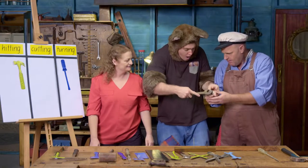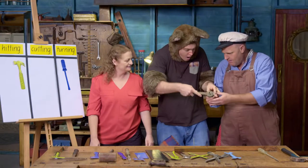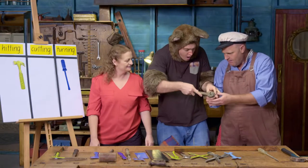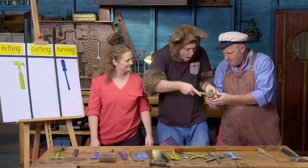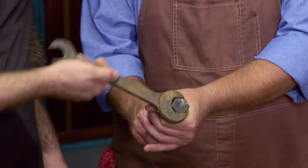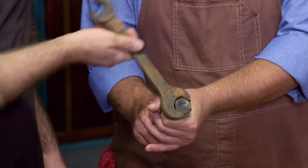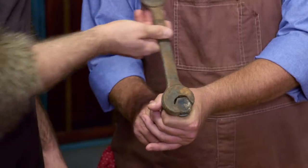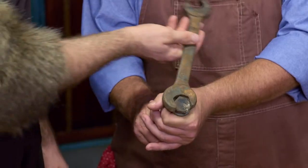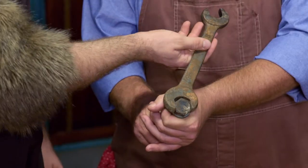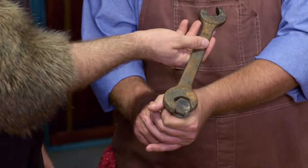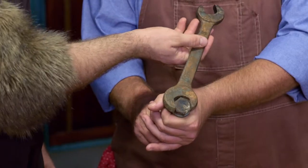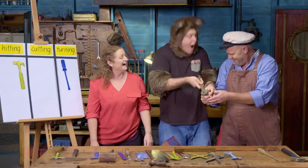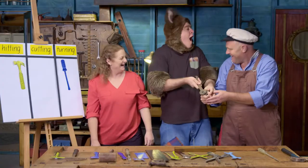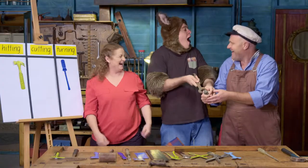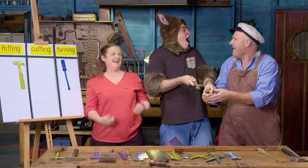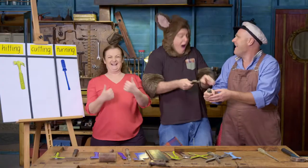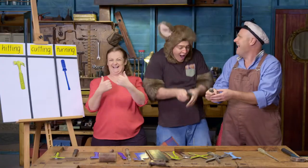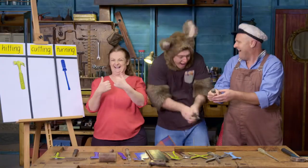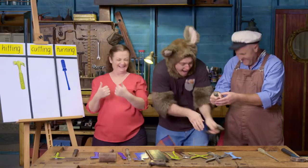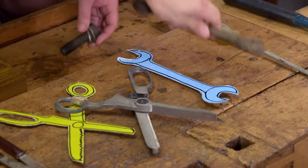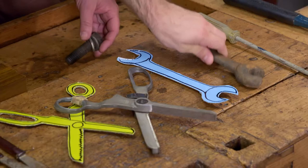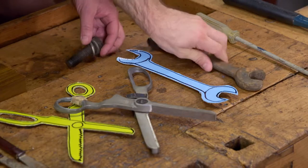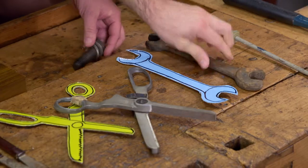So that goes in there. Oh! OK.